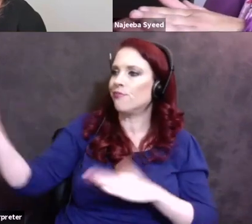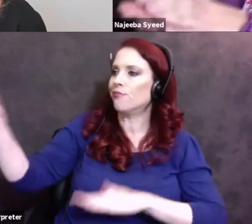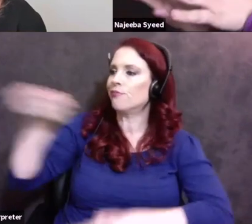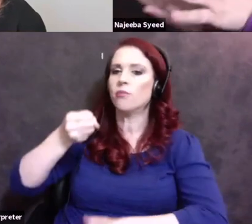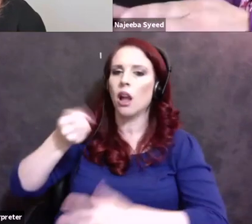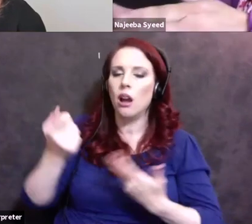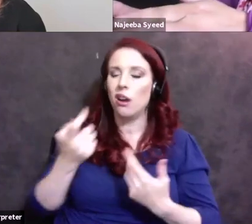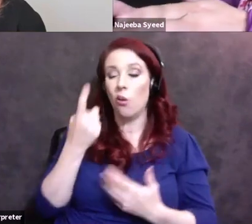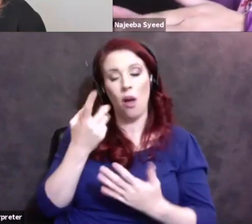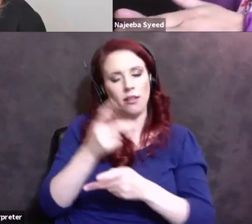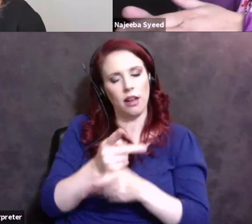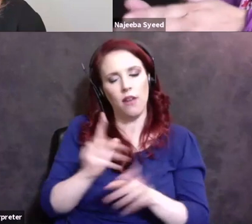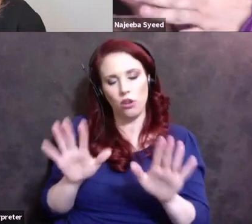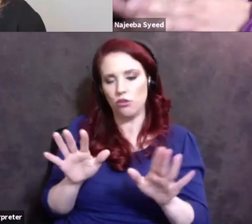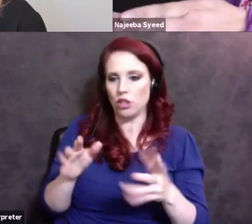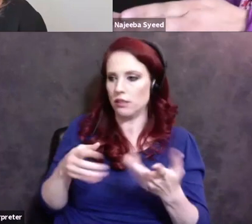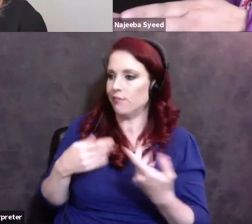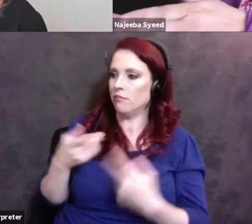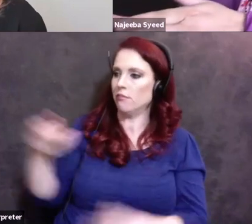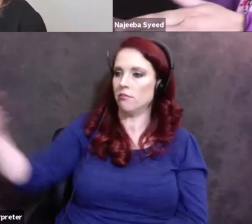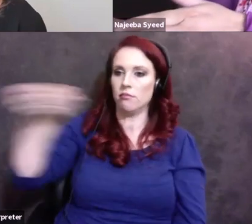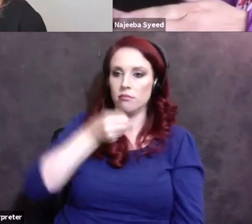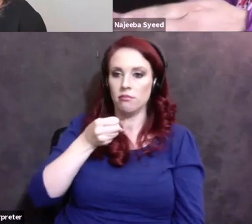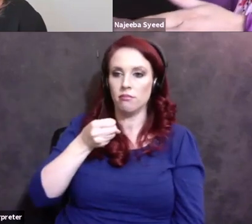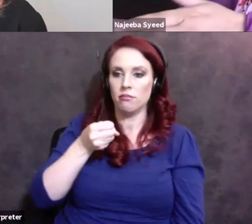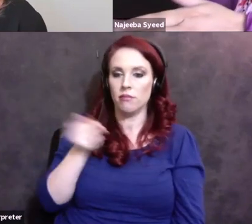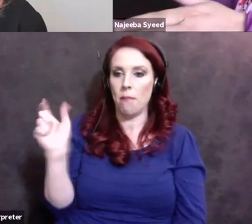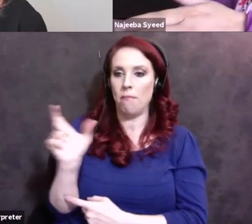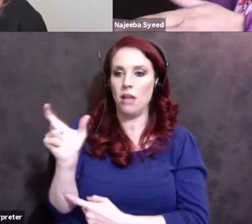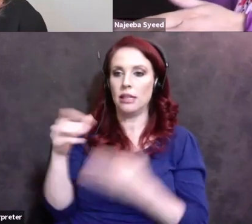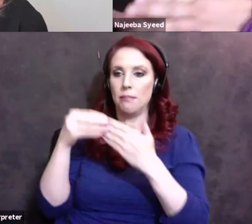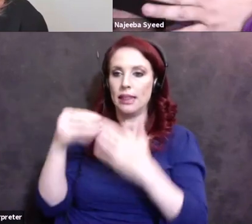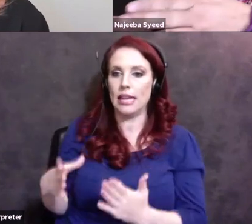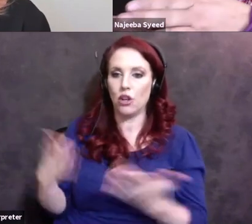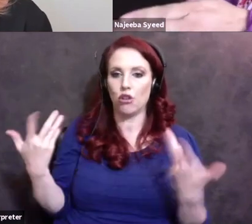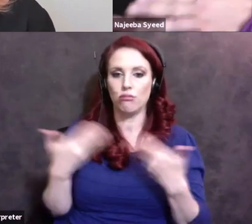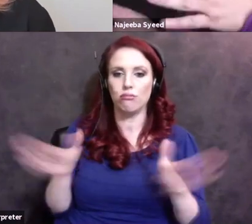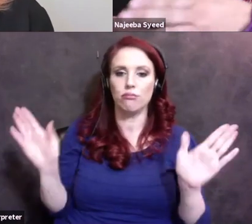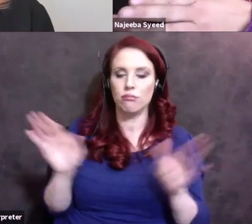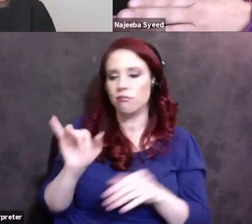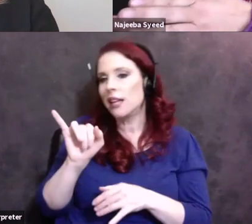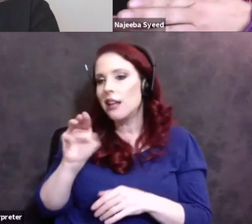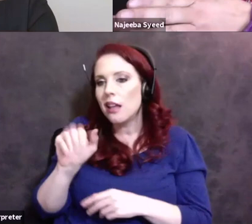be careful about is bringing in just a religious leader like an imam or clergy member because